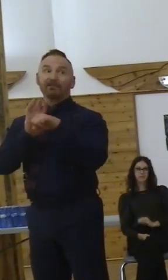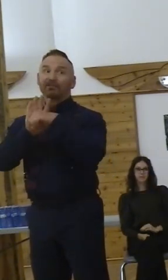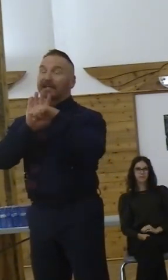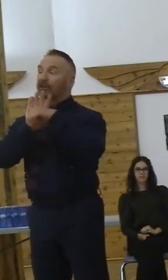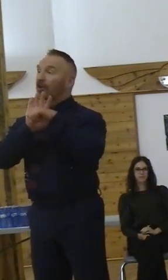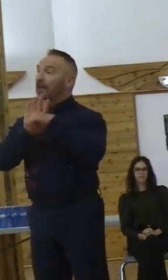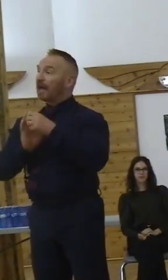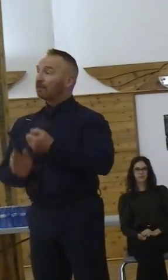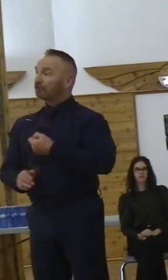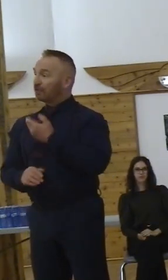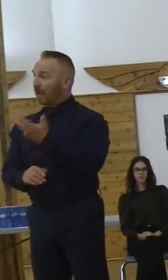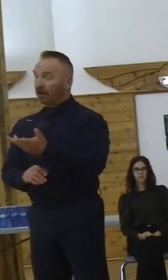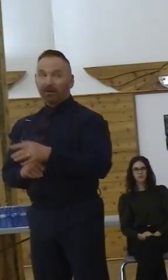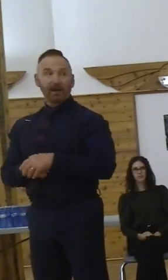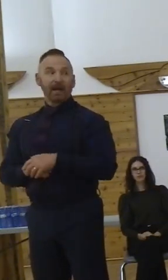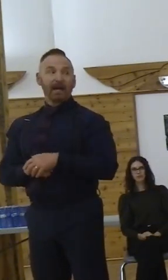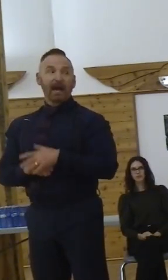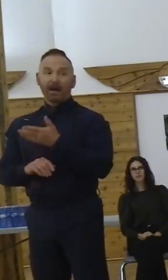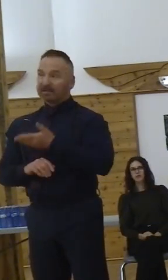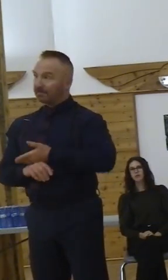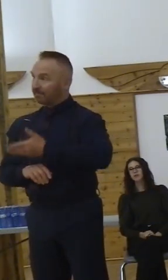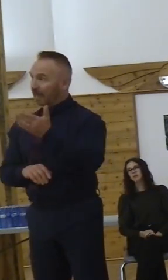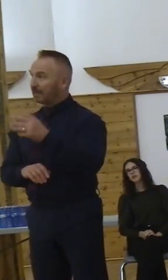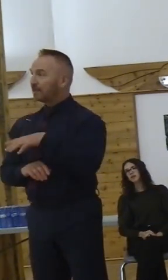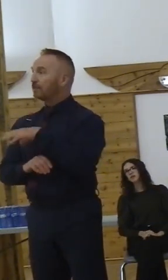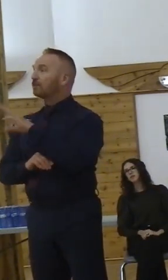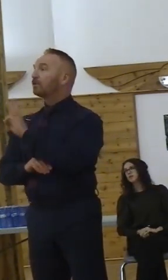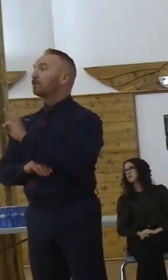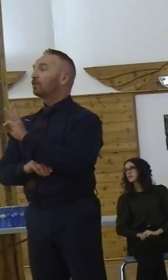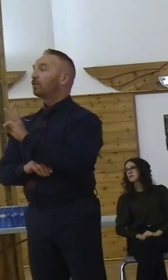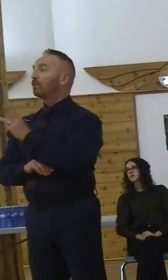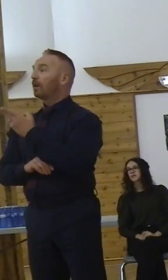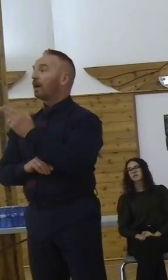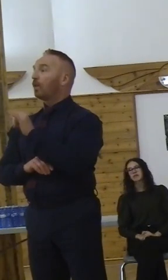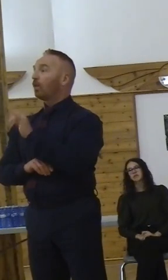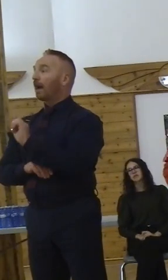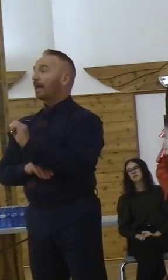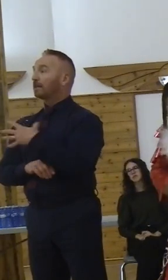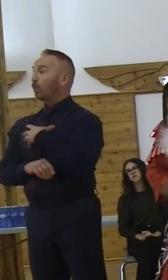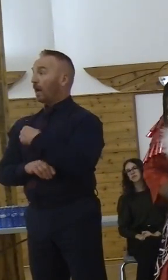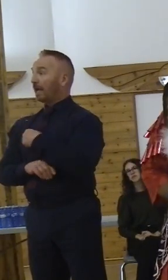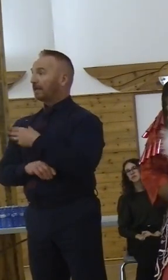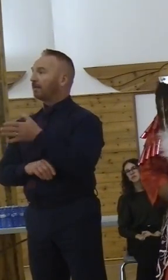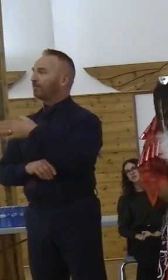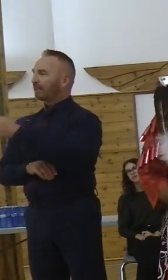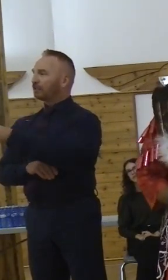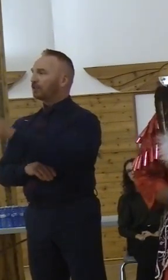I was invited out for White Christmas Day, but that's where the dress originates from.